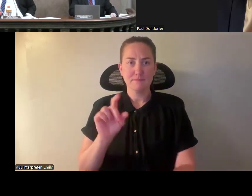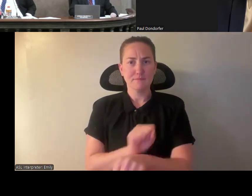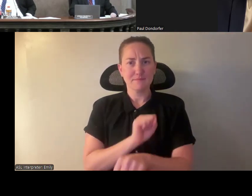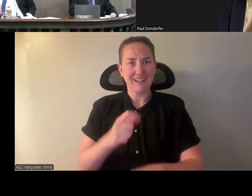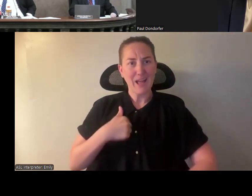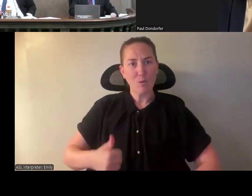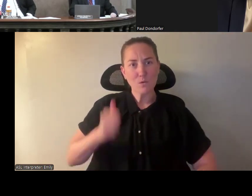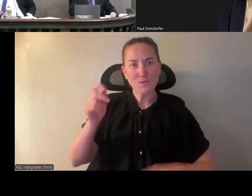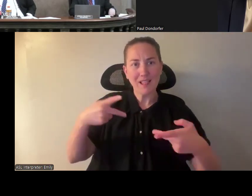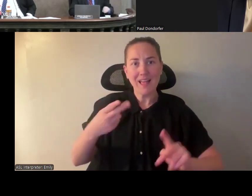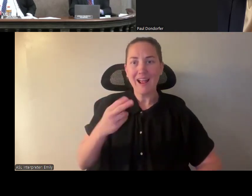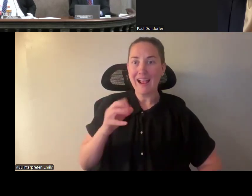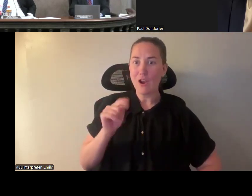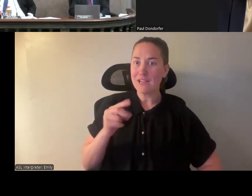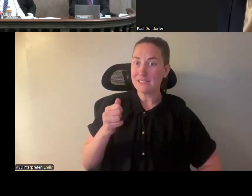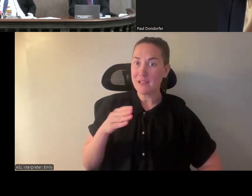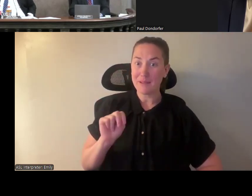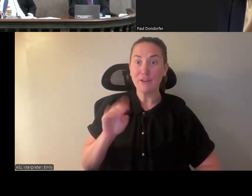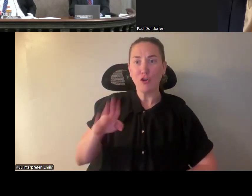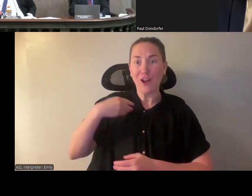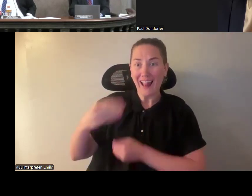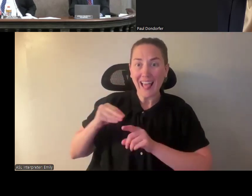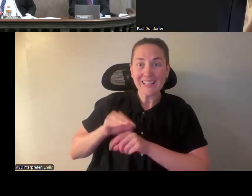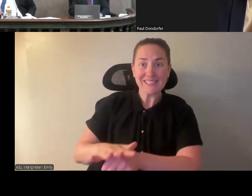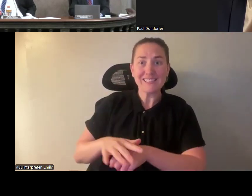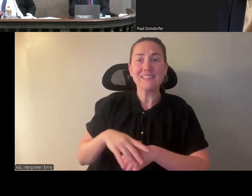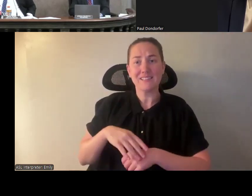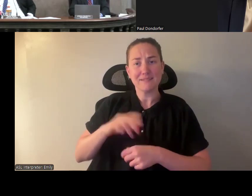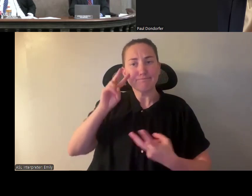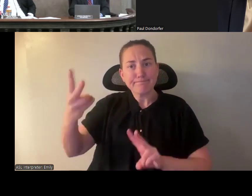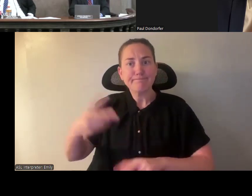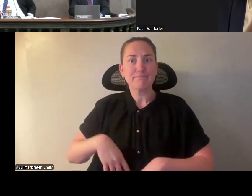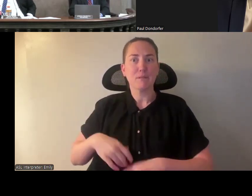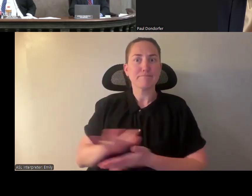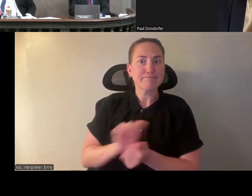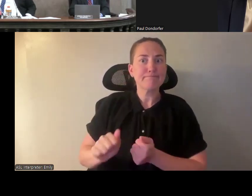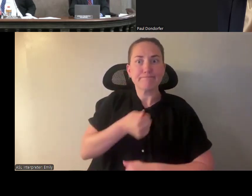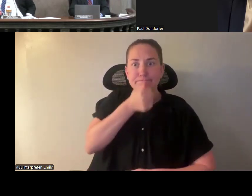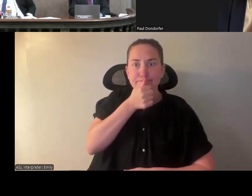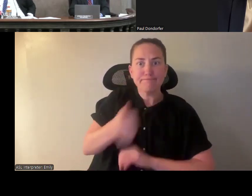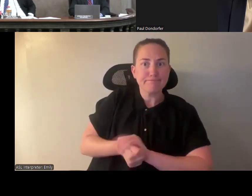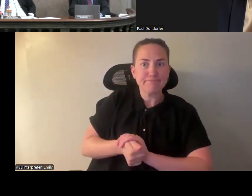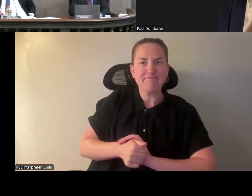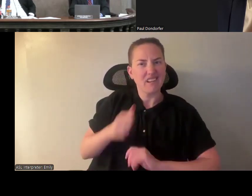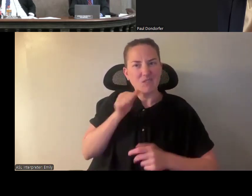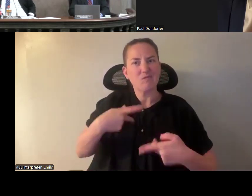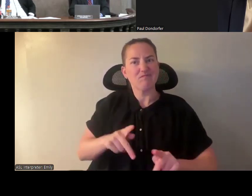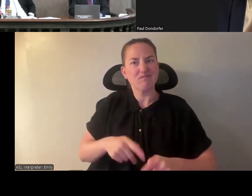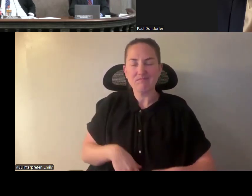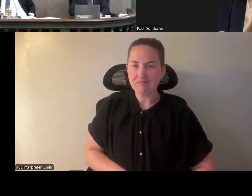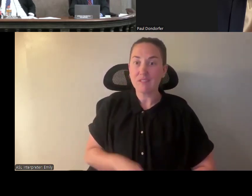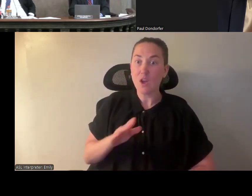let Harriet Tugman's legacy be mischaracterized and erased Her story rooted in courage defiance